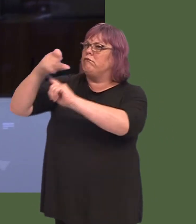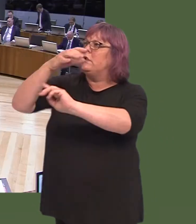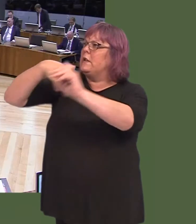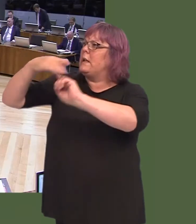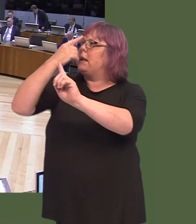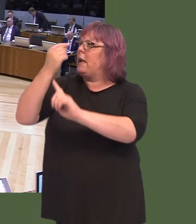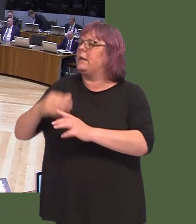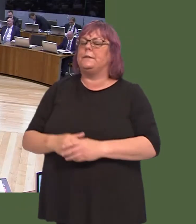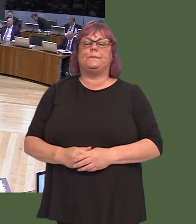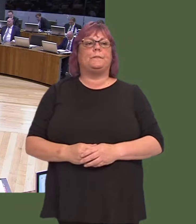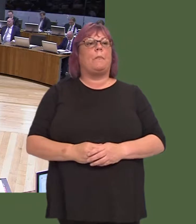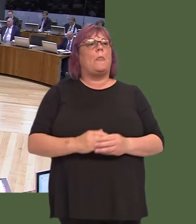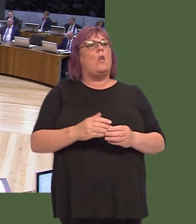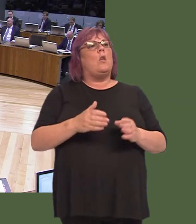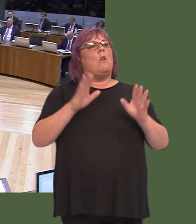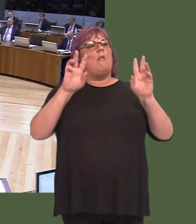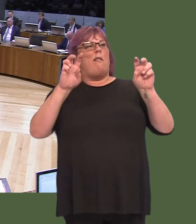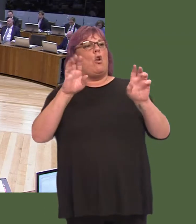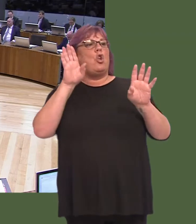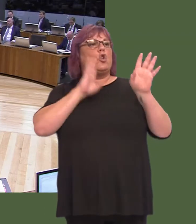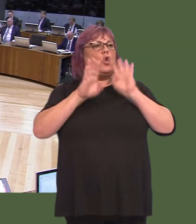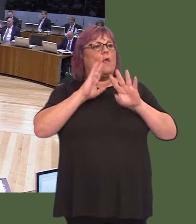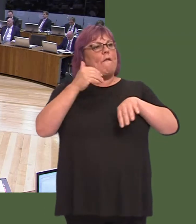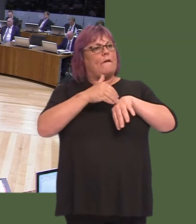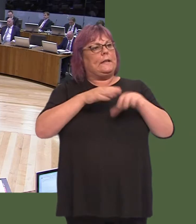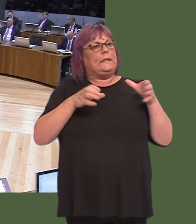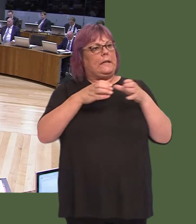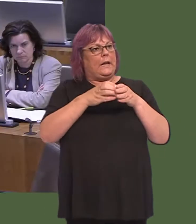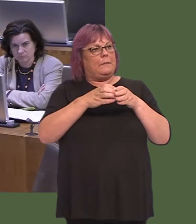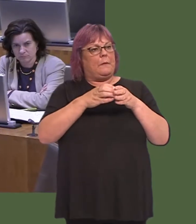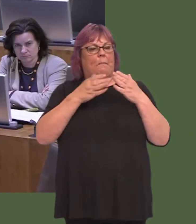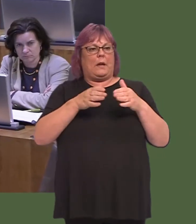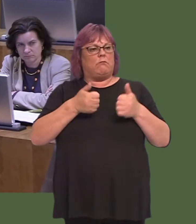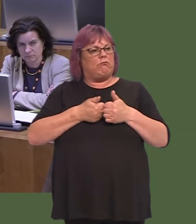Carwyn Jones AM: Well, youth offending teams have played a significant role in reducing reoffending amongst young people.